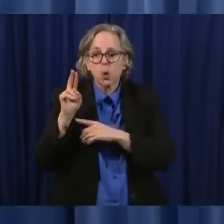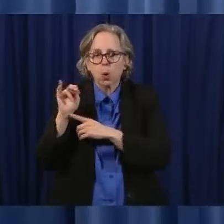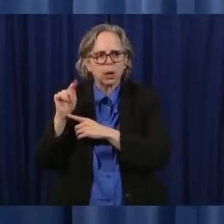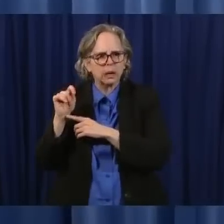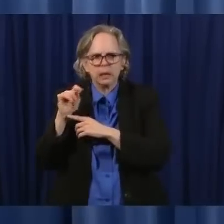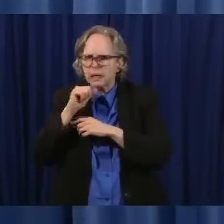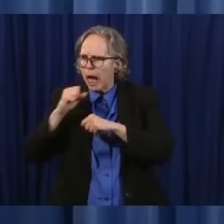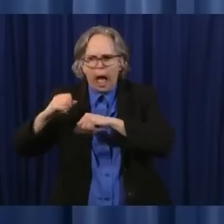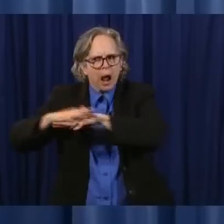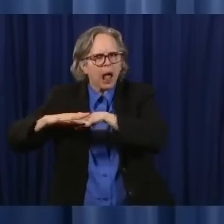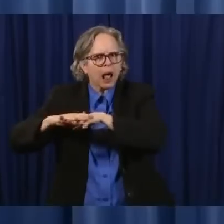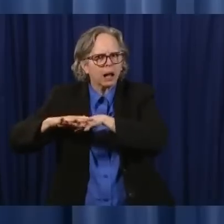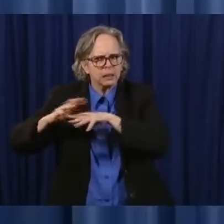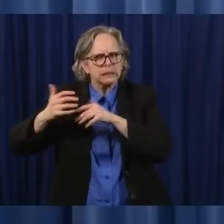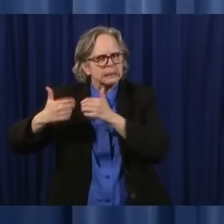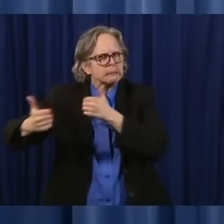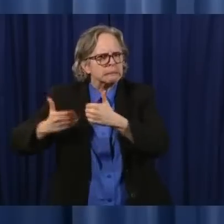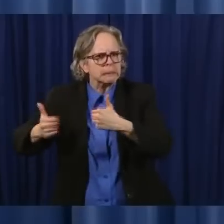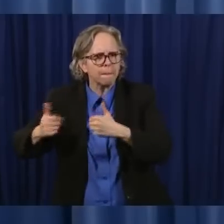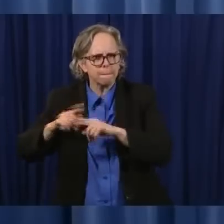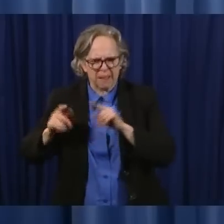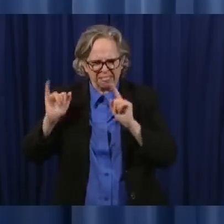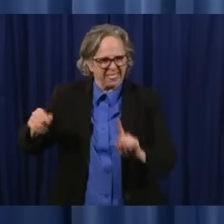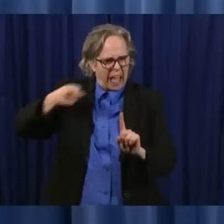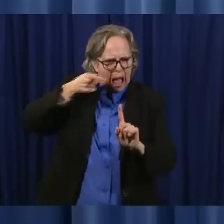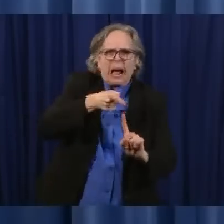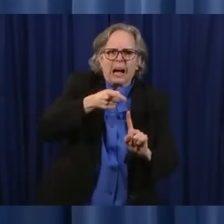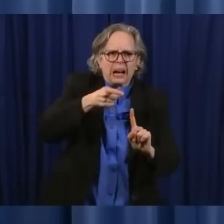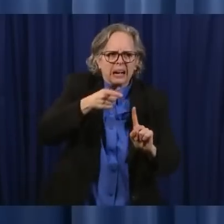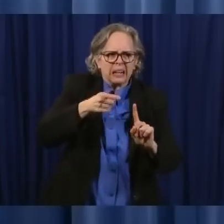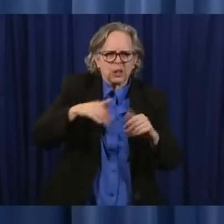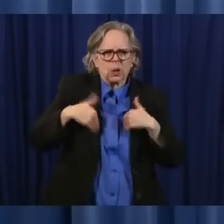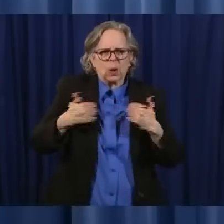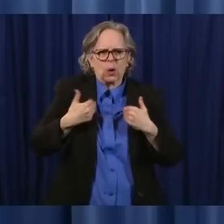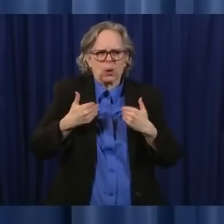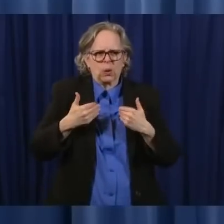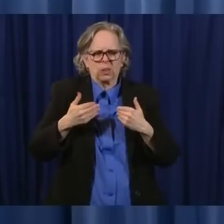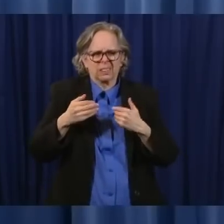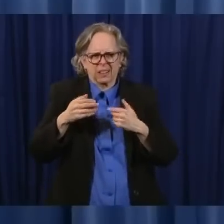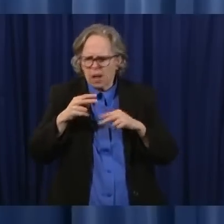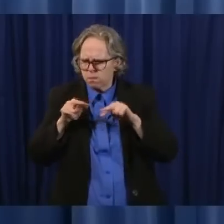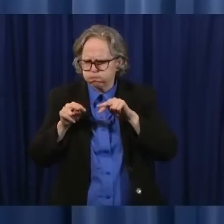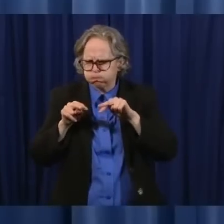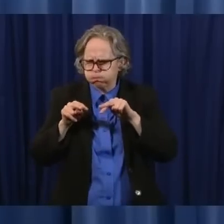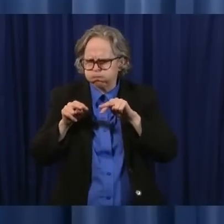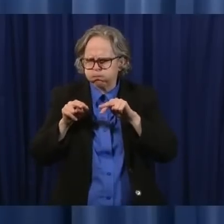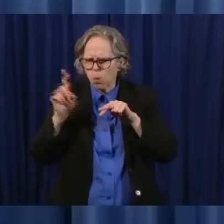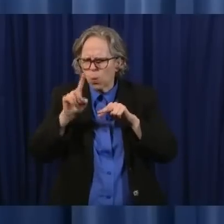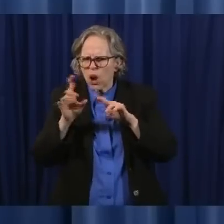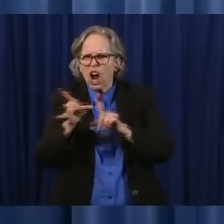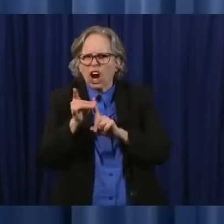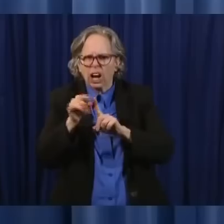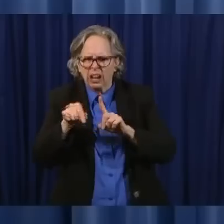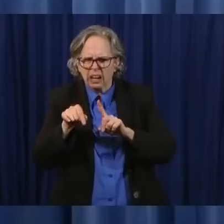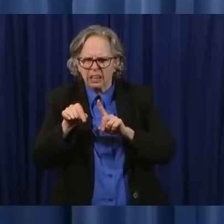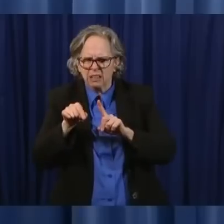IMMEDIATELY ISOLATED. THESE LIVING UNITS DO NOT INTERMINGLE. BUT ALL THE YOUTH IN THIS INDIVIDUALS UNIT ARE BEING